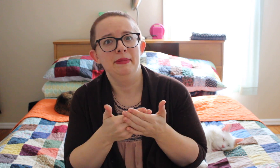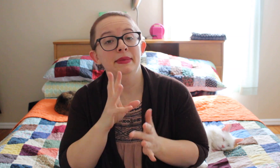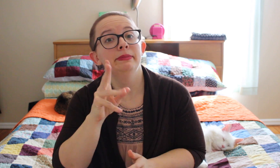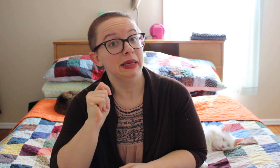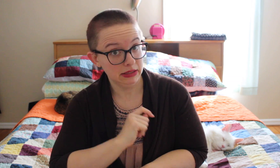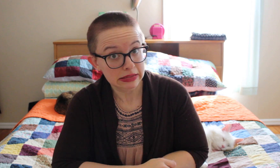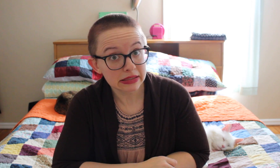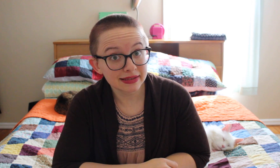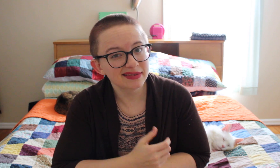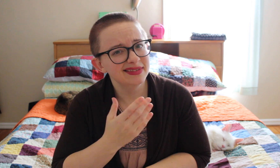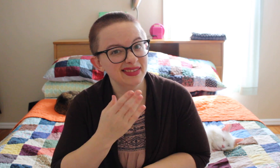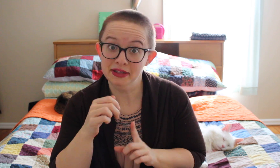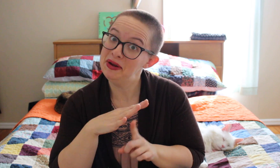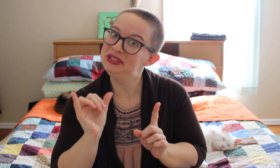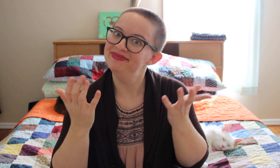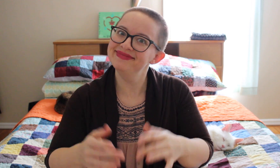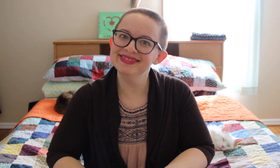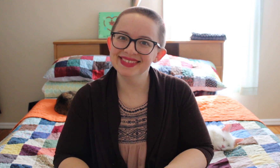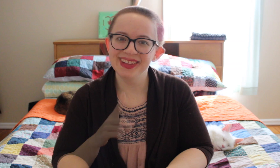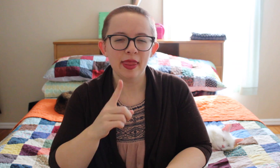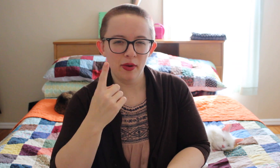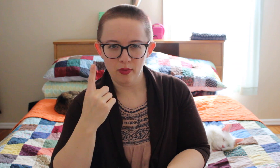and just better for your baby's butt and the environment too!